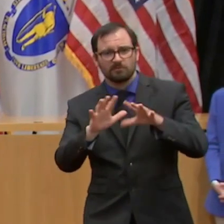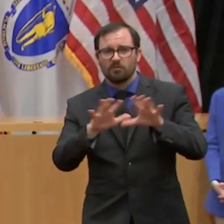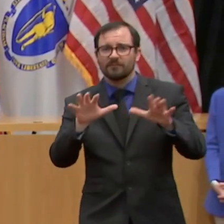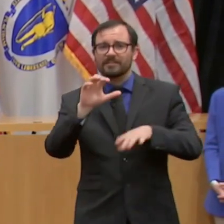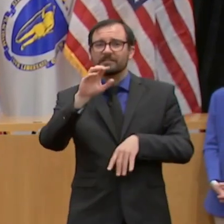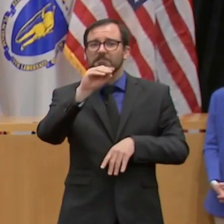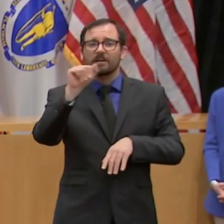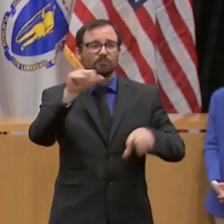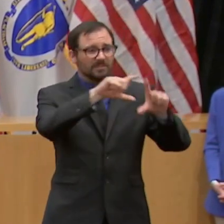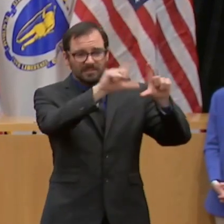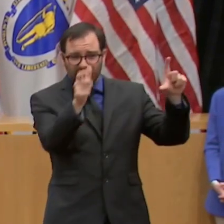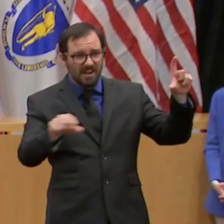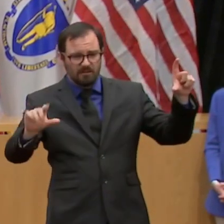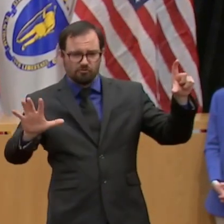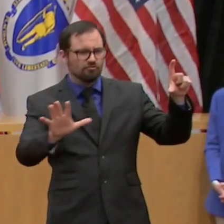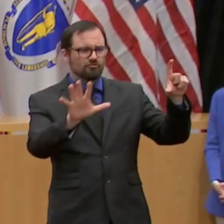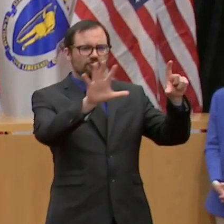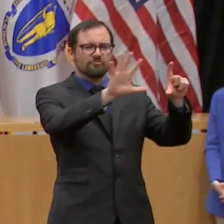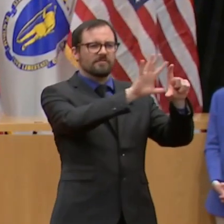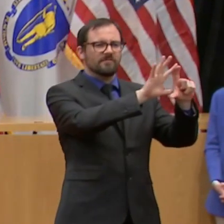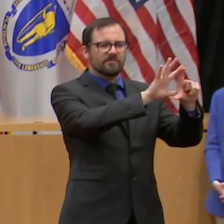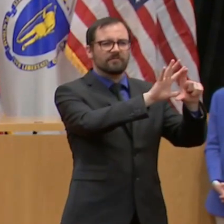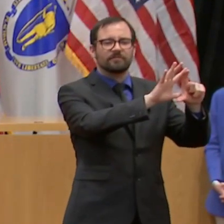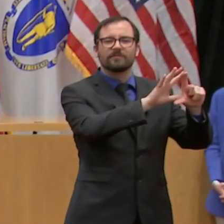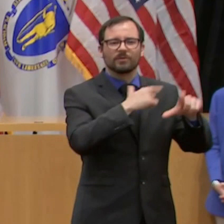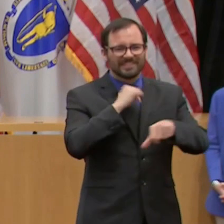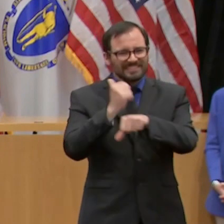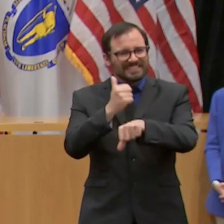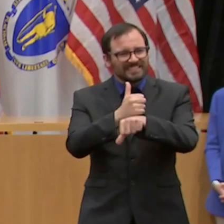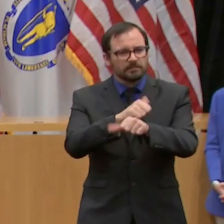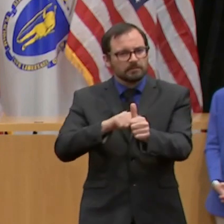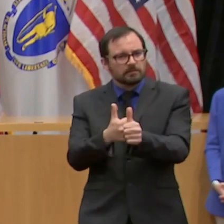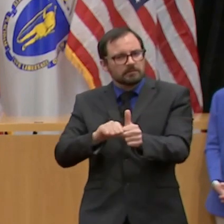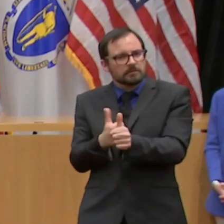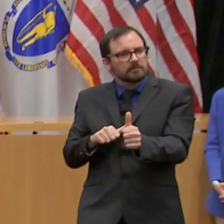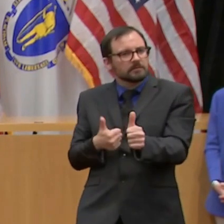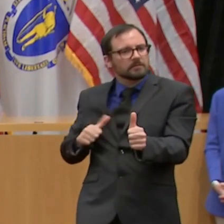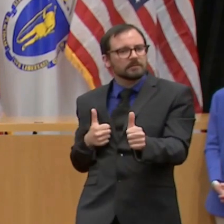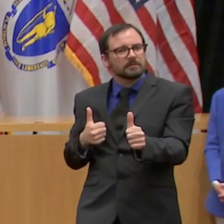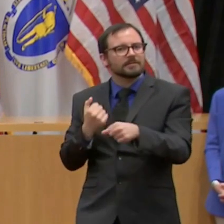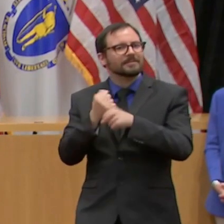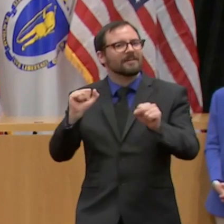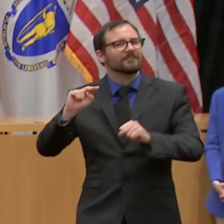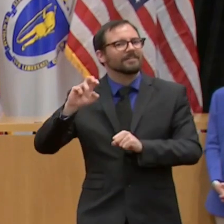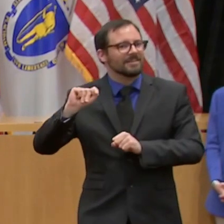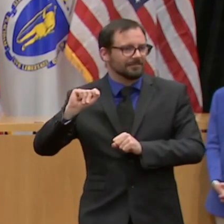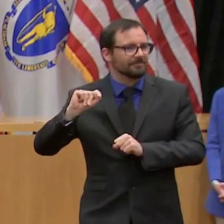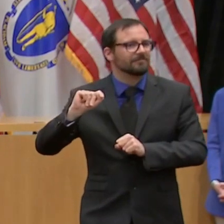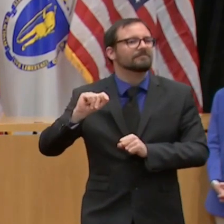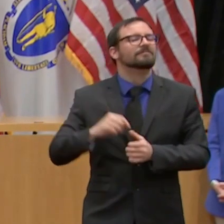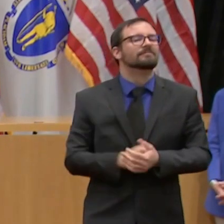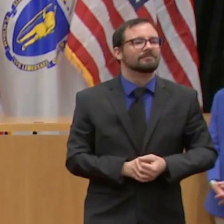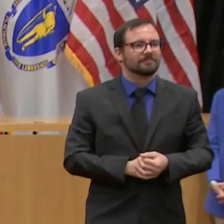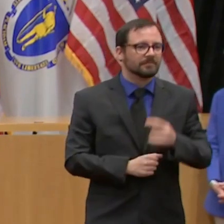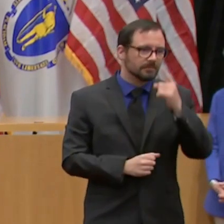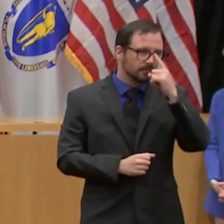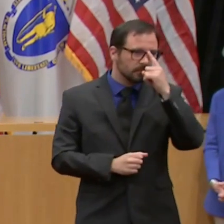JANE DOE, SAFE LINK AND OUR COMMUNITY PROVIDERS ACROSS OUR COMMONWEALTH THAT MAKE UP OUR SAFETY NET.